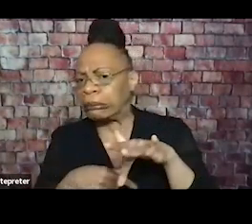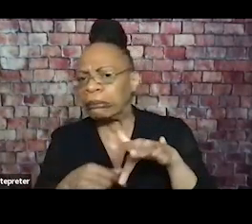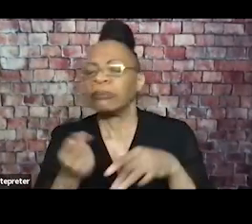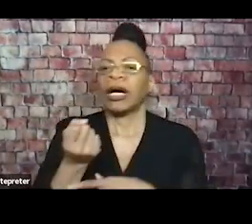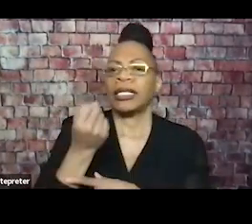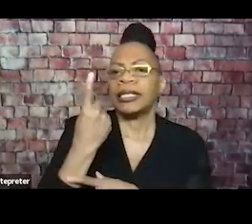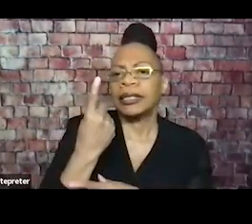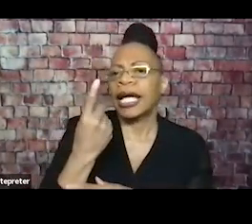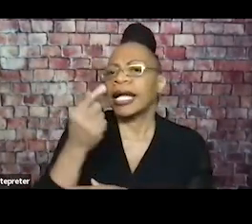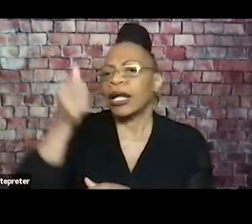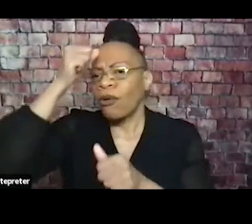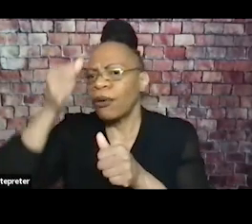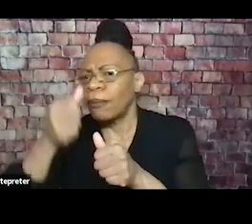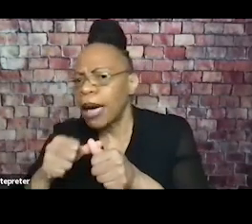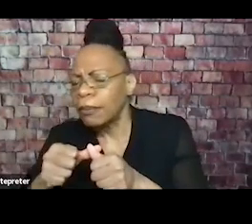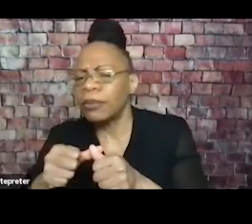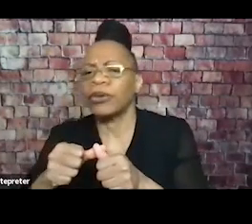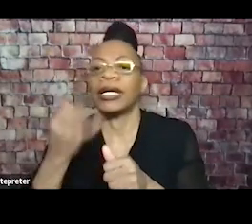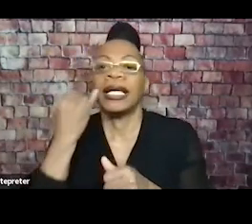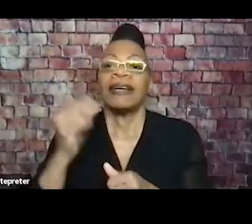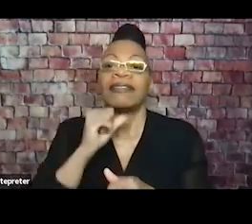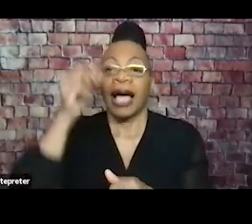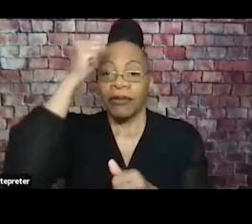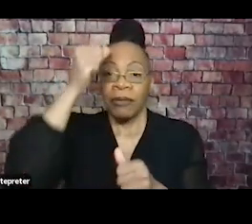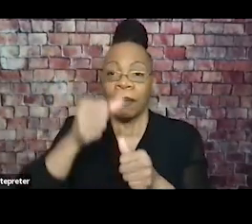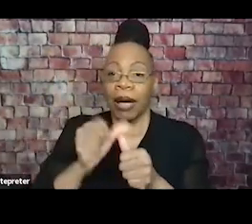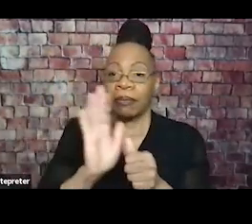if they're not remembering their work experiences